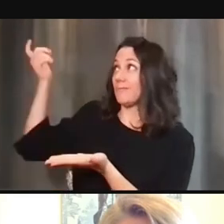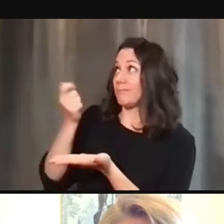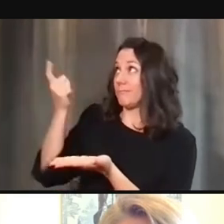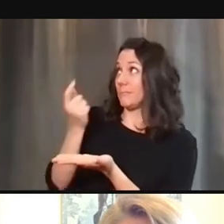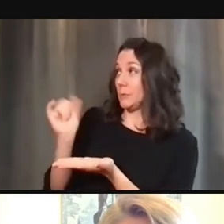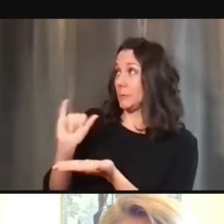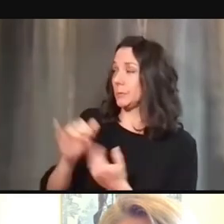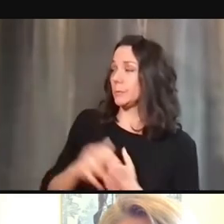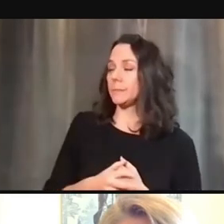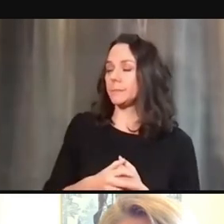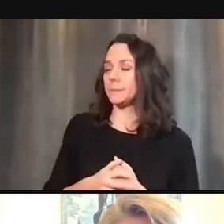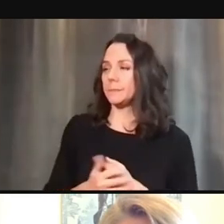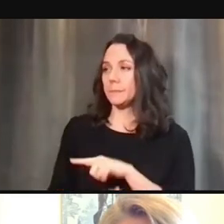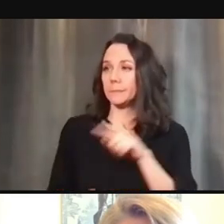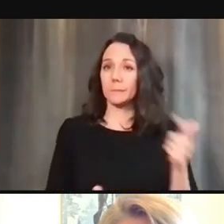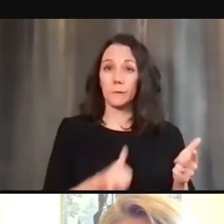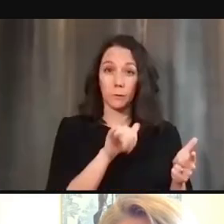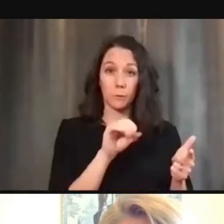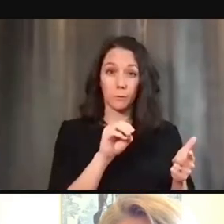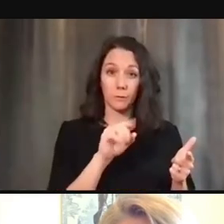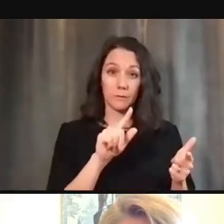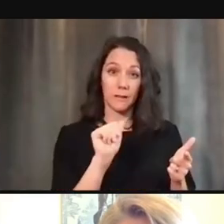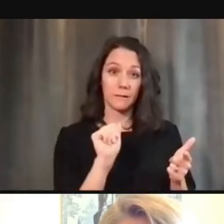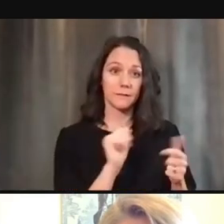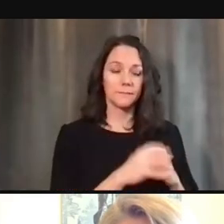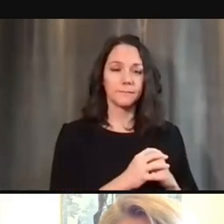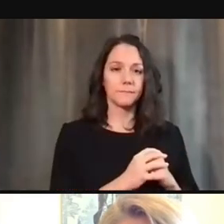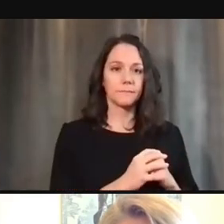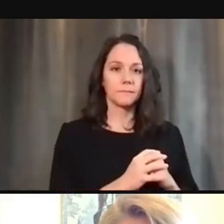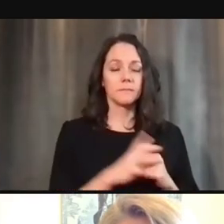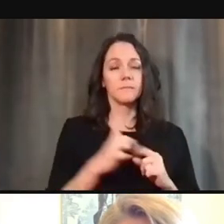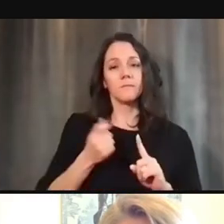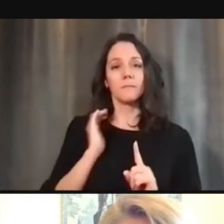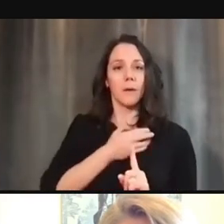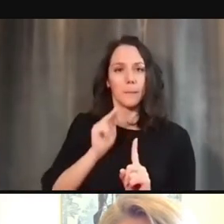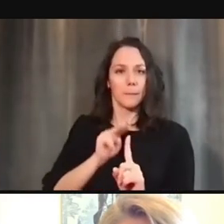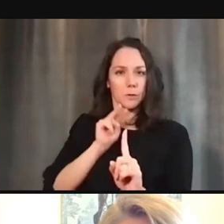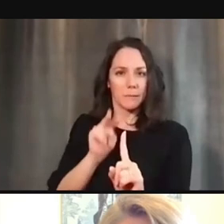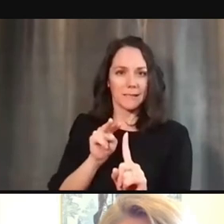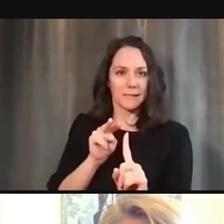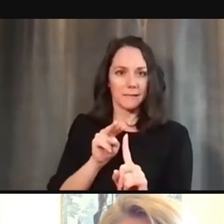I think from our angle, we're interested in reach, like